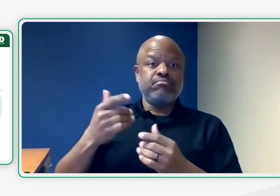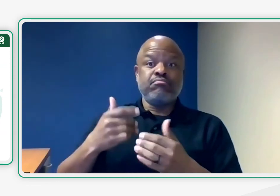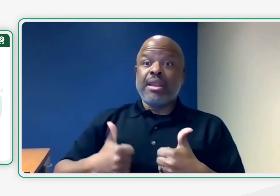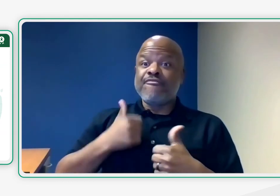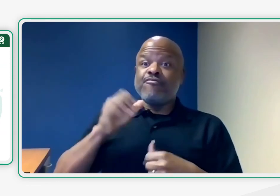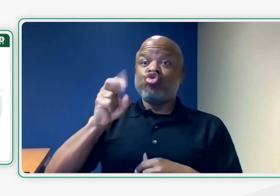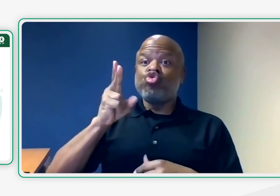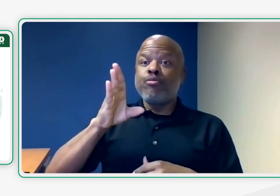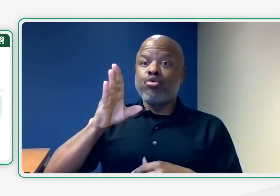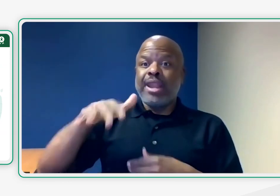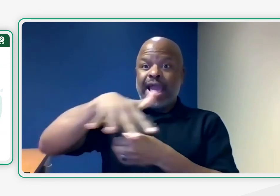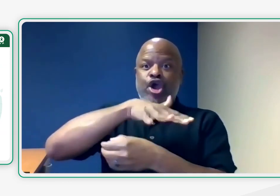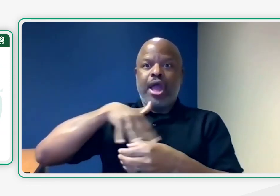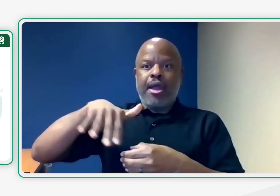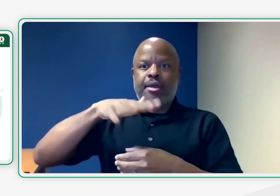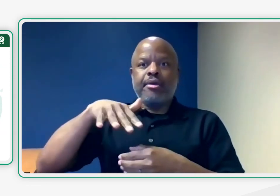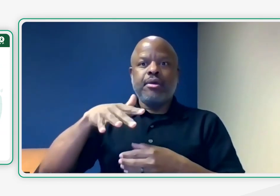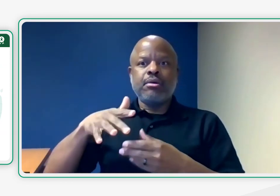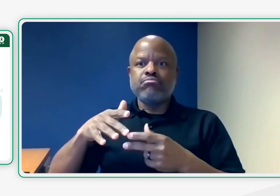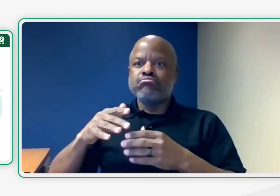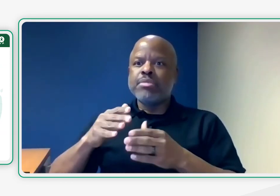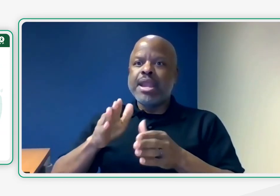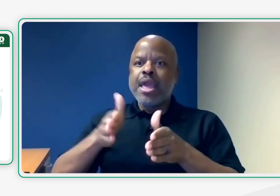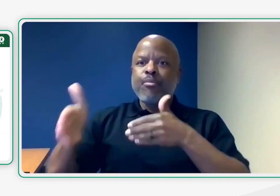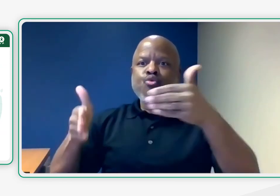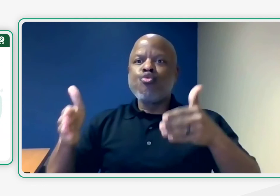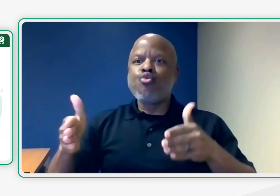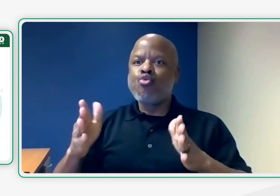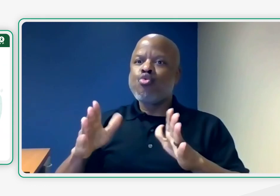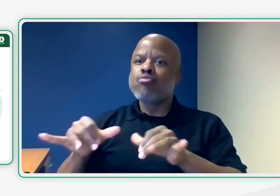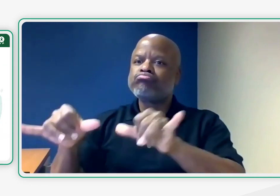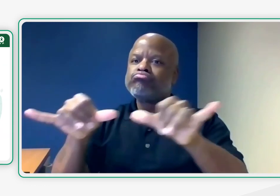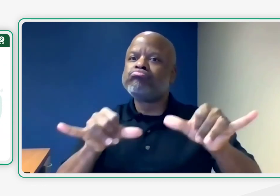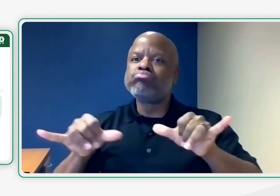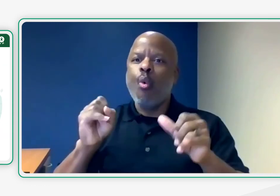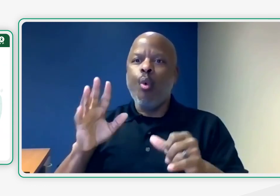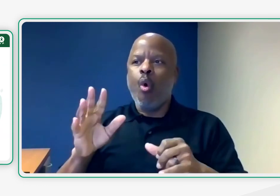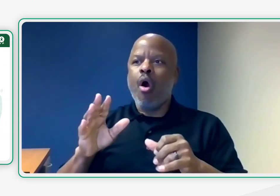your influences or if it's financially healthy. And again, if you live in the suburbs,